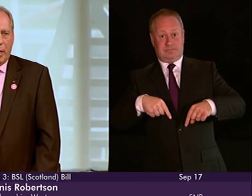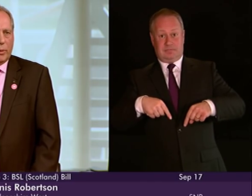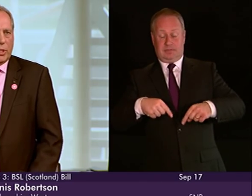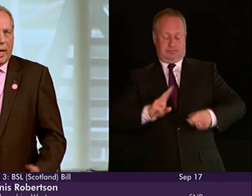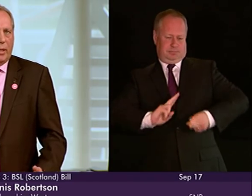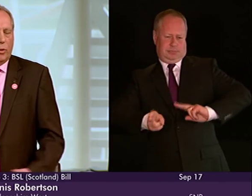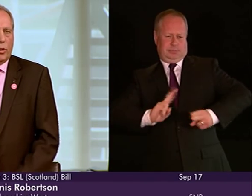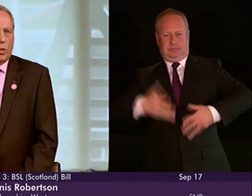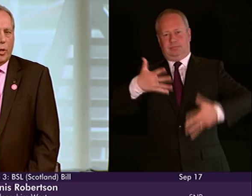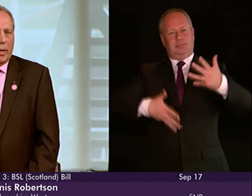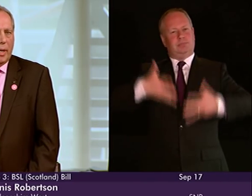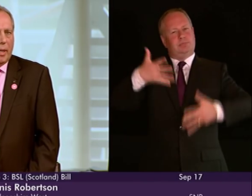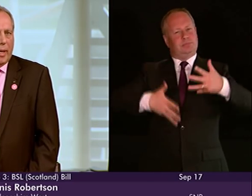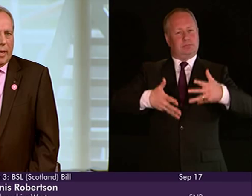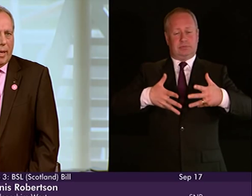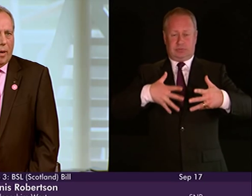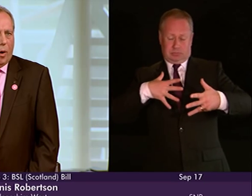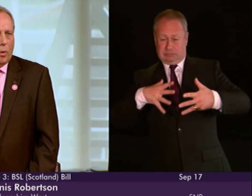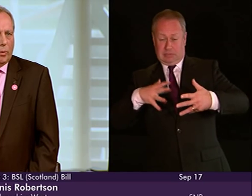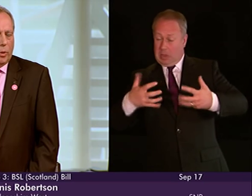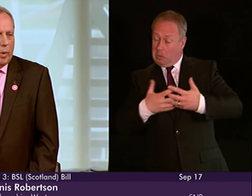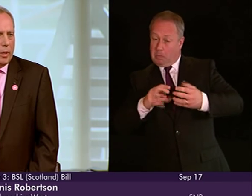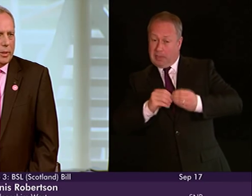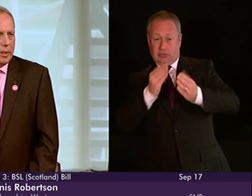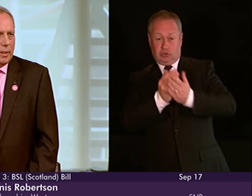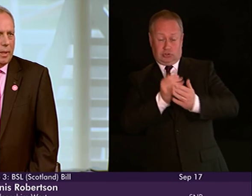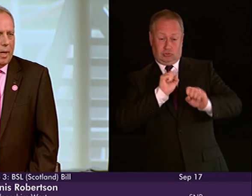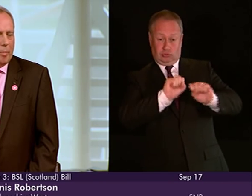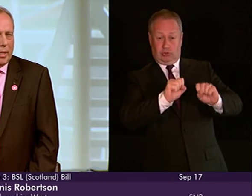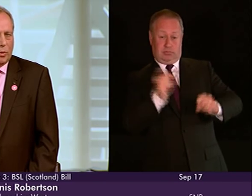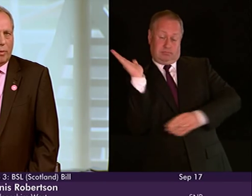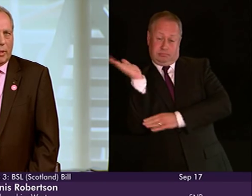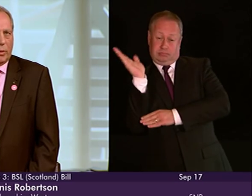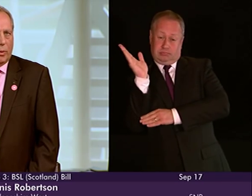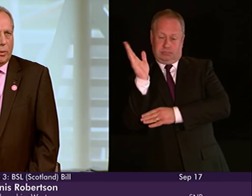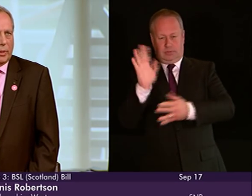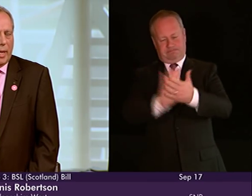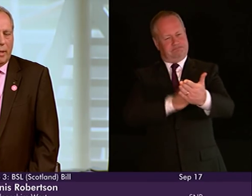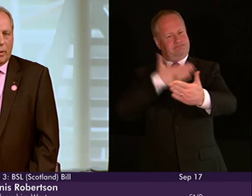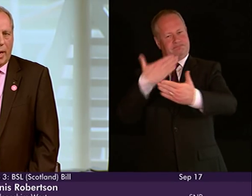of being able to sign to ensure that all the words are passed over to those in the